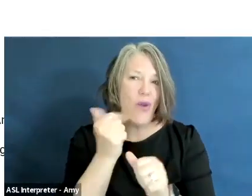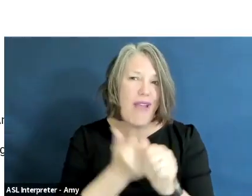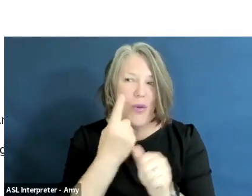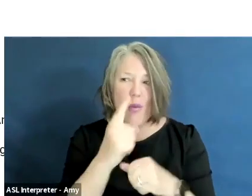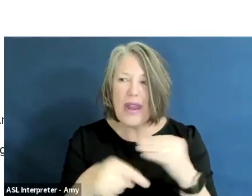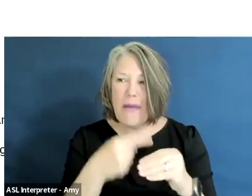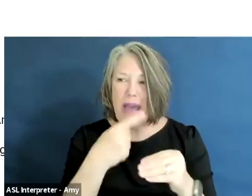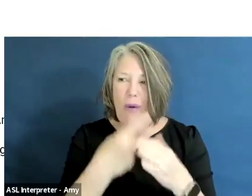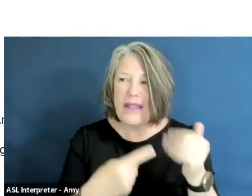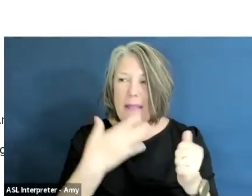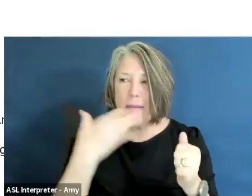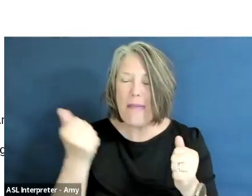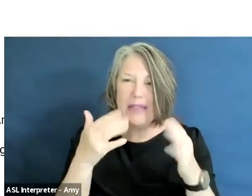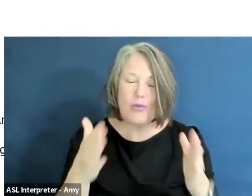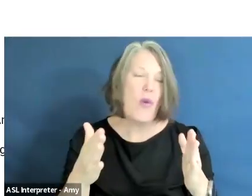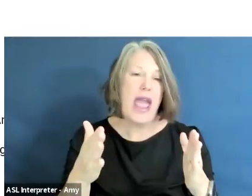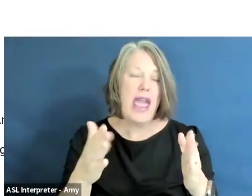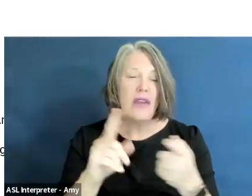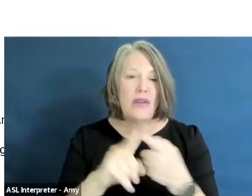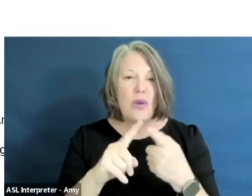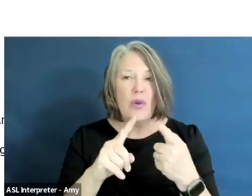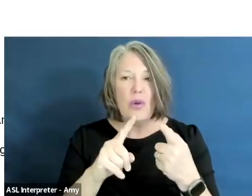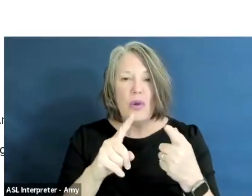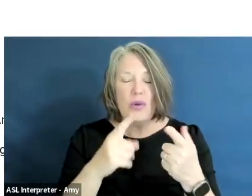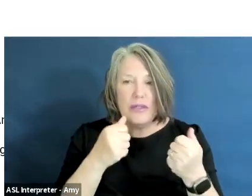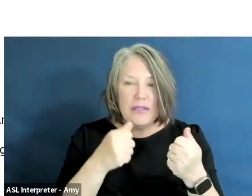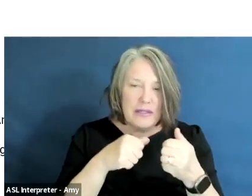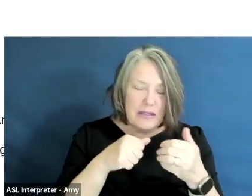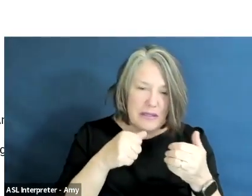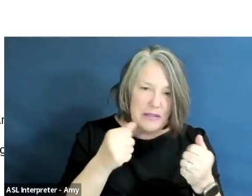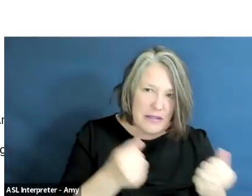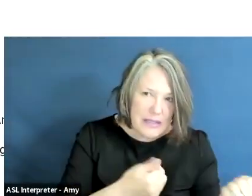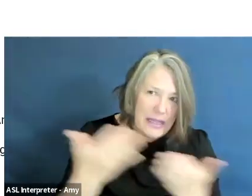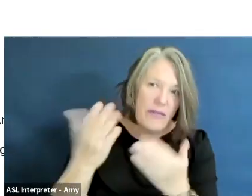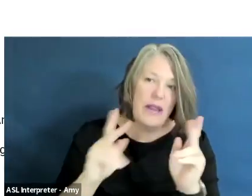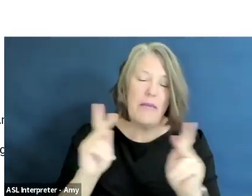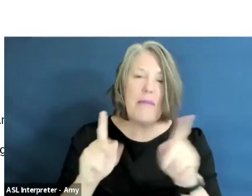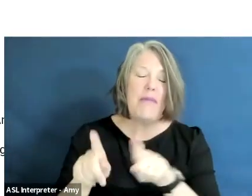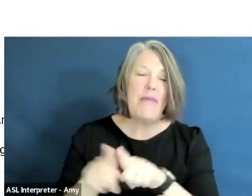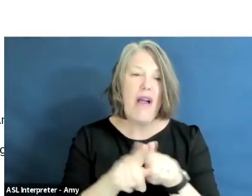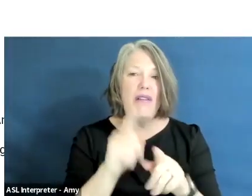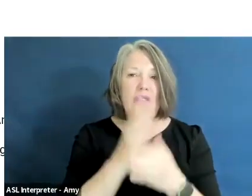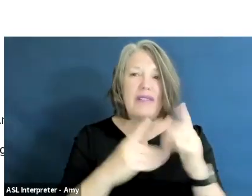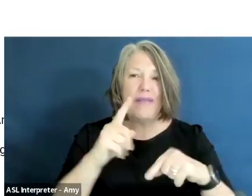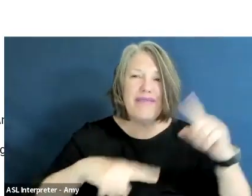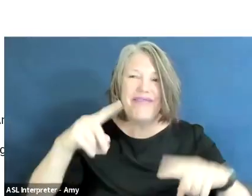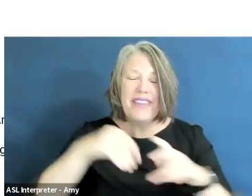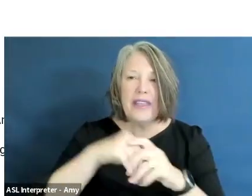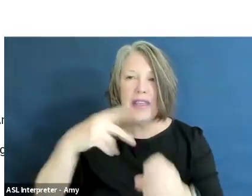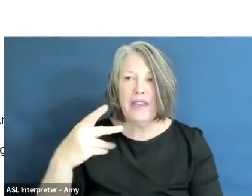the best way of delivering people. But there's also some disparities in postpartum care as well.